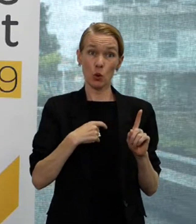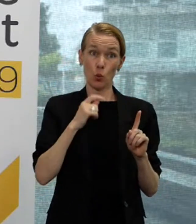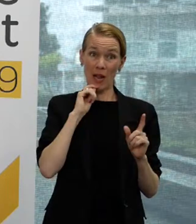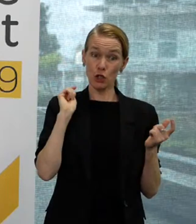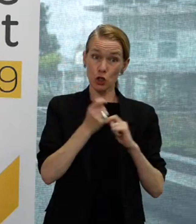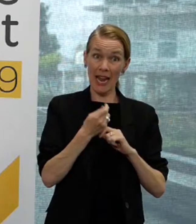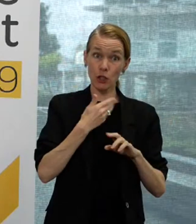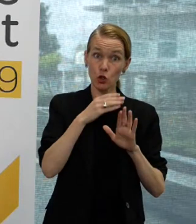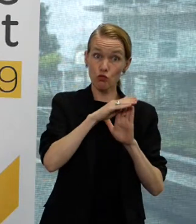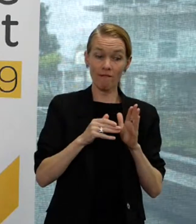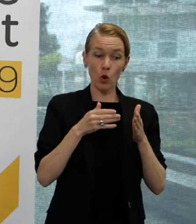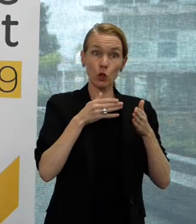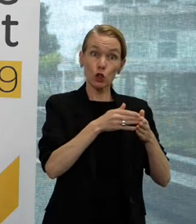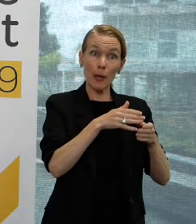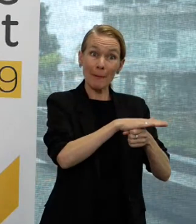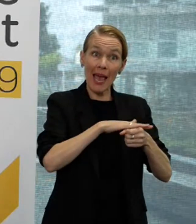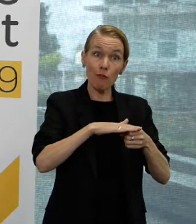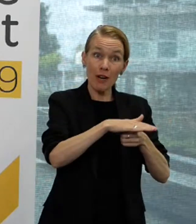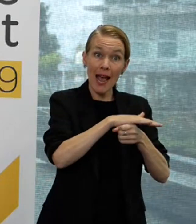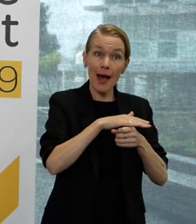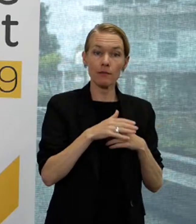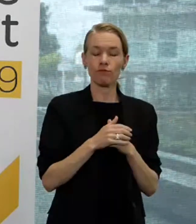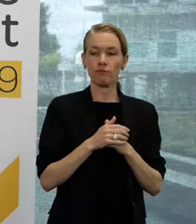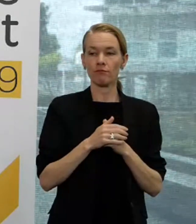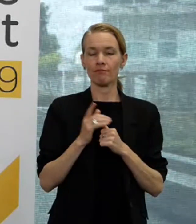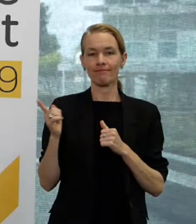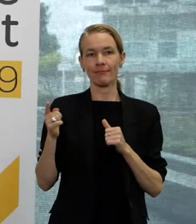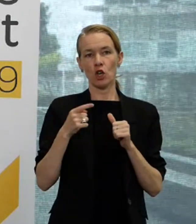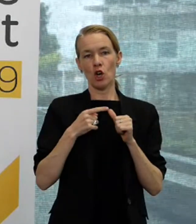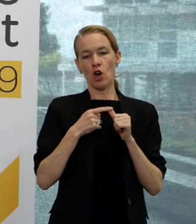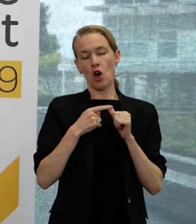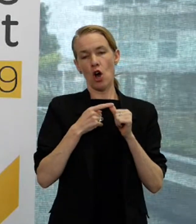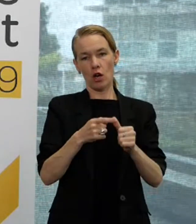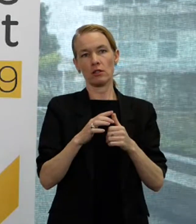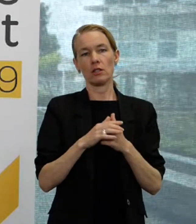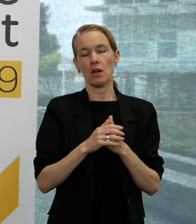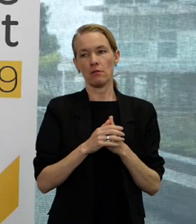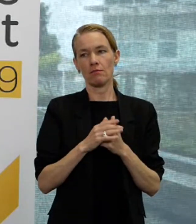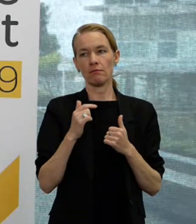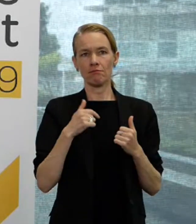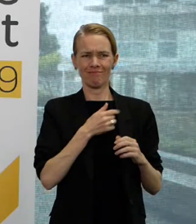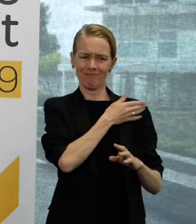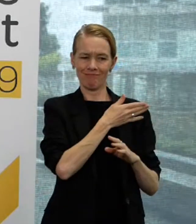Well, what it doesn't change is that we'll continue to work really closely with them, which is what we have been doing.